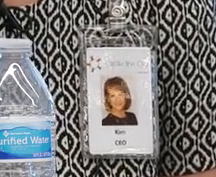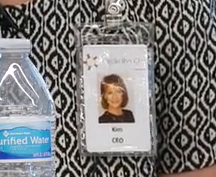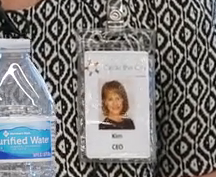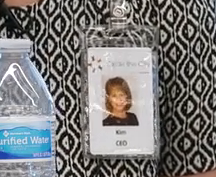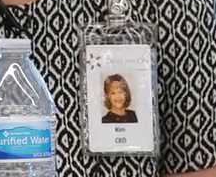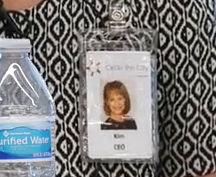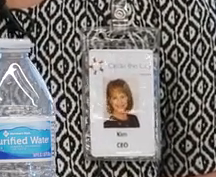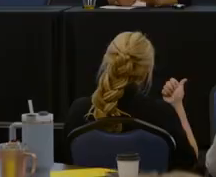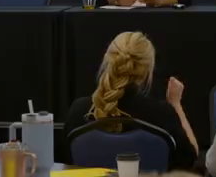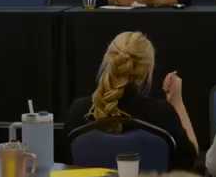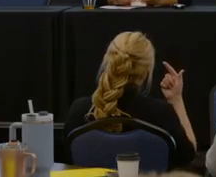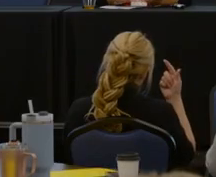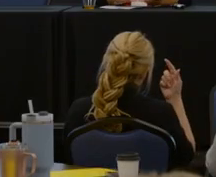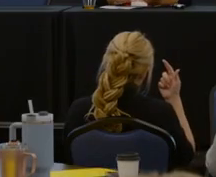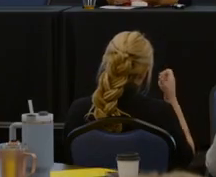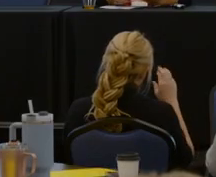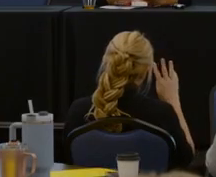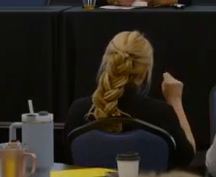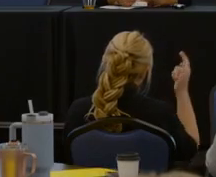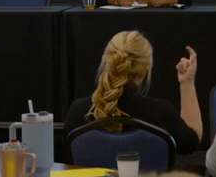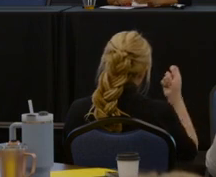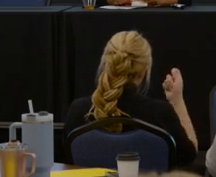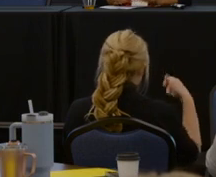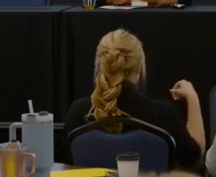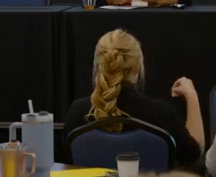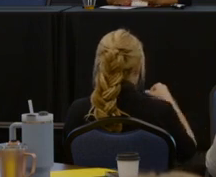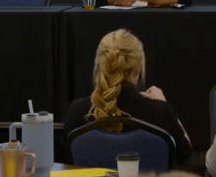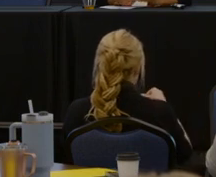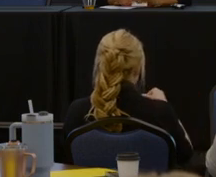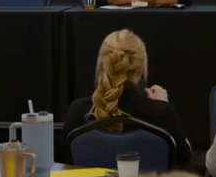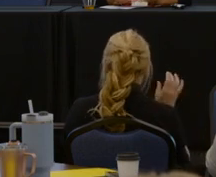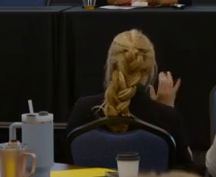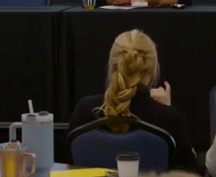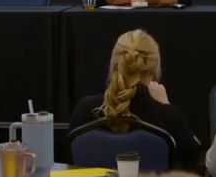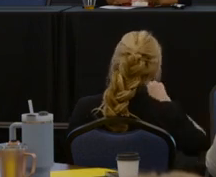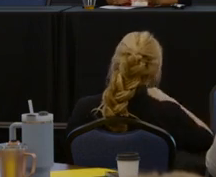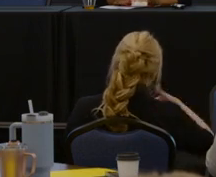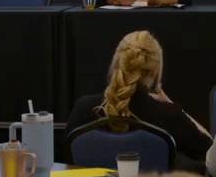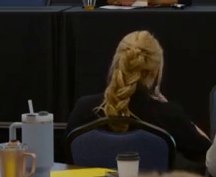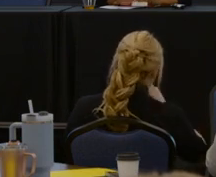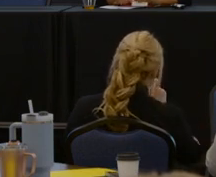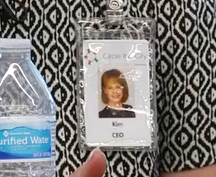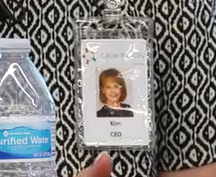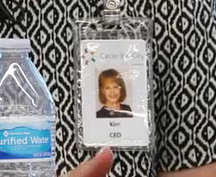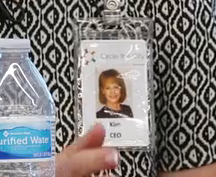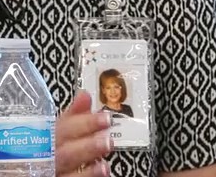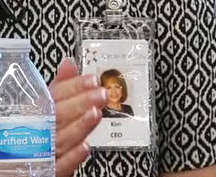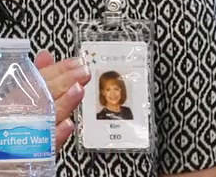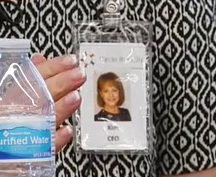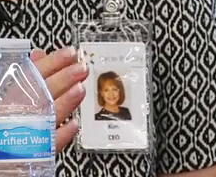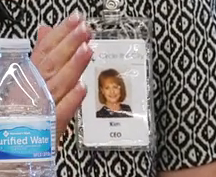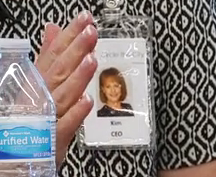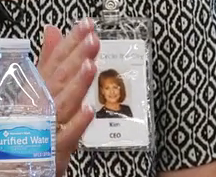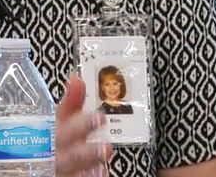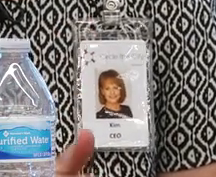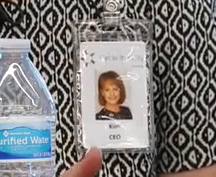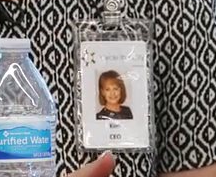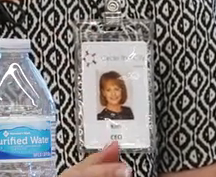That was our other question is how that funding is tied in. But we keep data, you know, how many touchpoints, where we refer them.